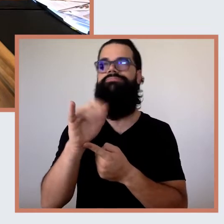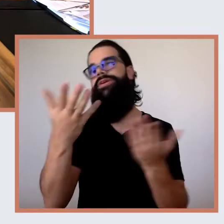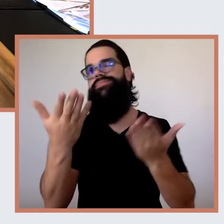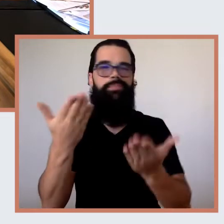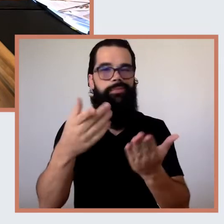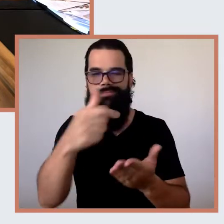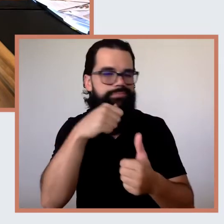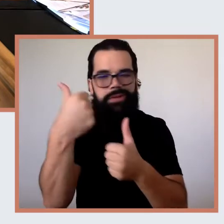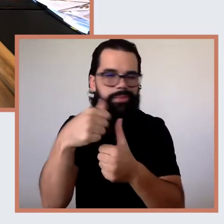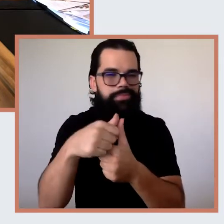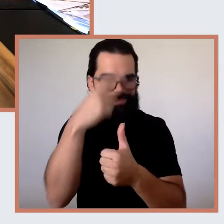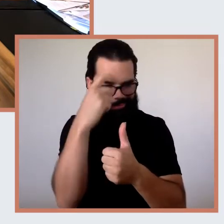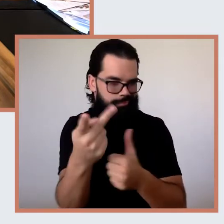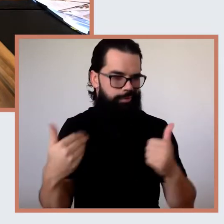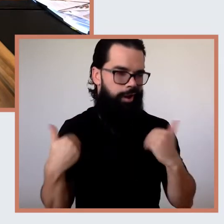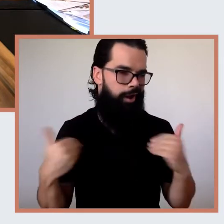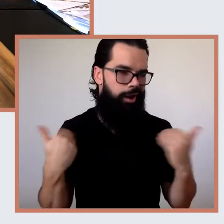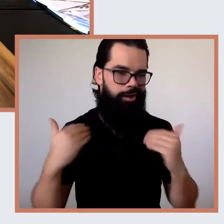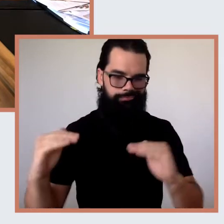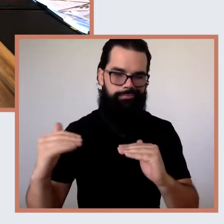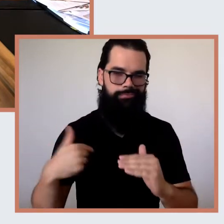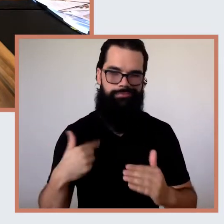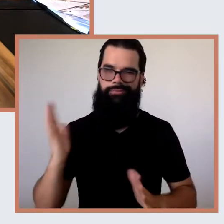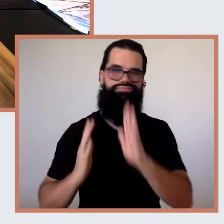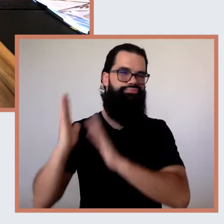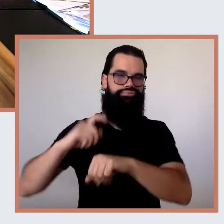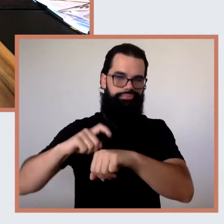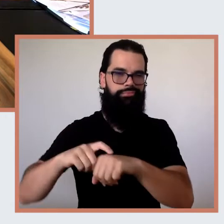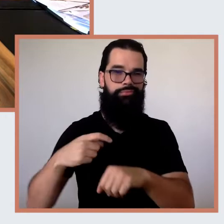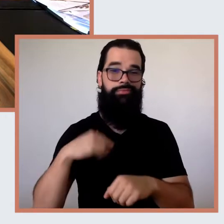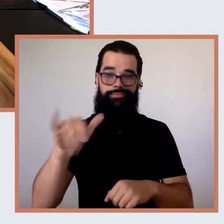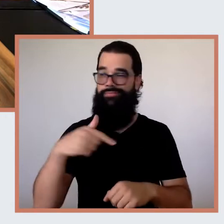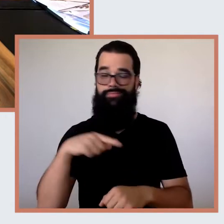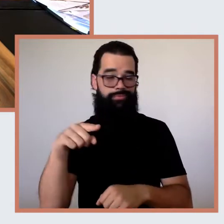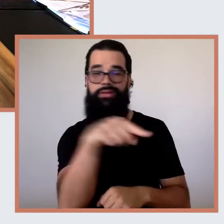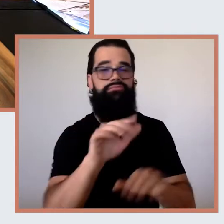which you two are very, very young, you might never have ever heard of the show,